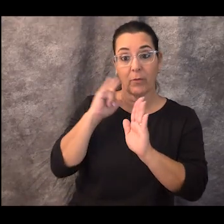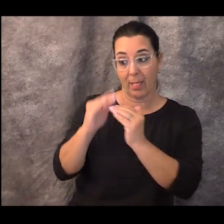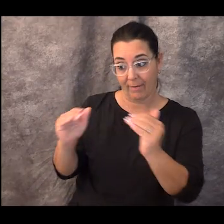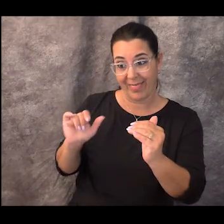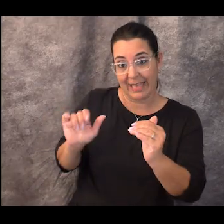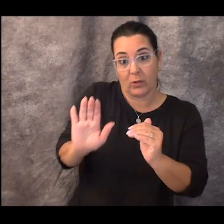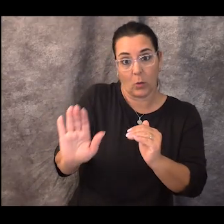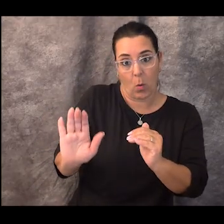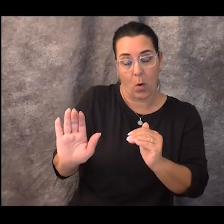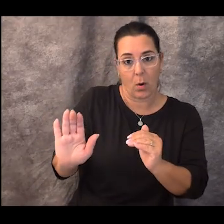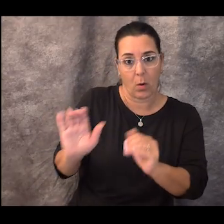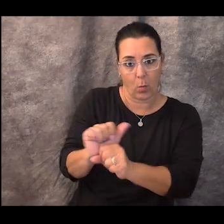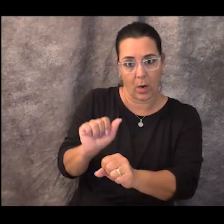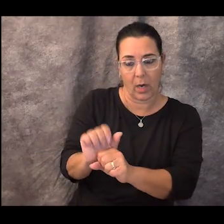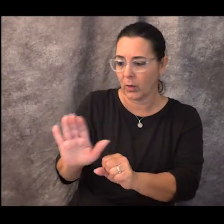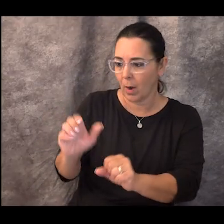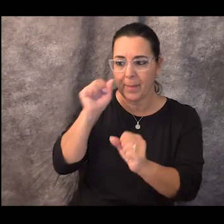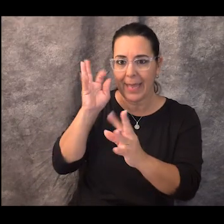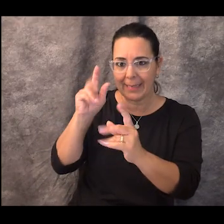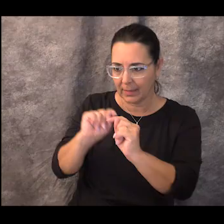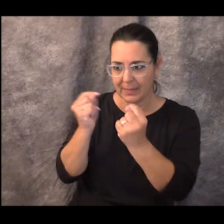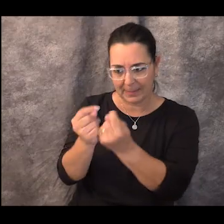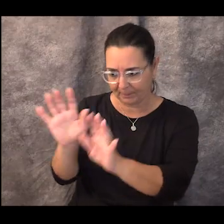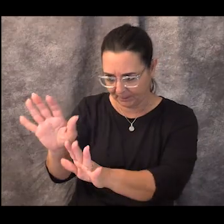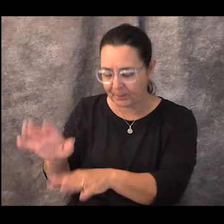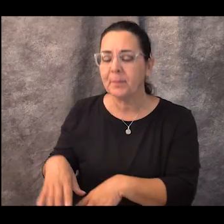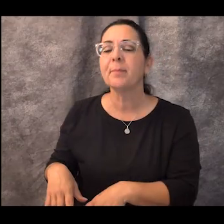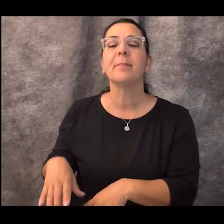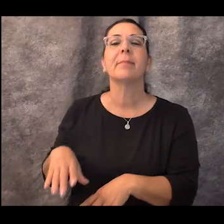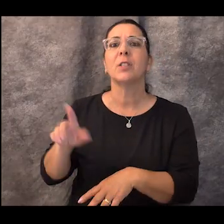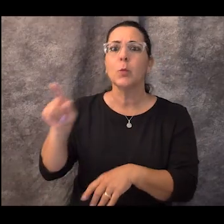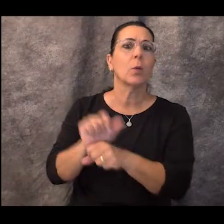Your amazing team that you have a Disability Rights California, are working all the time